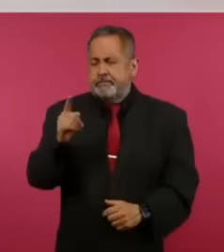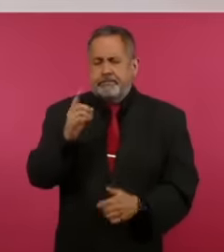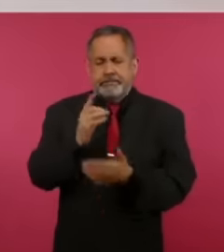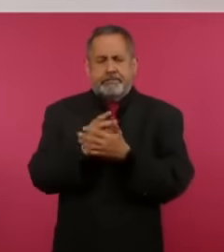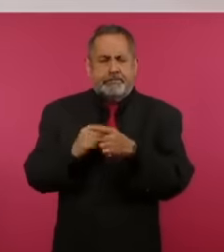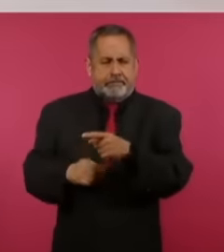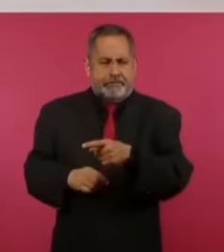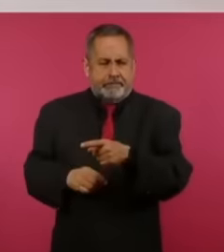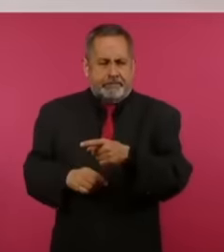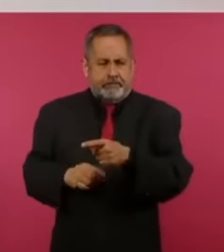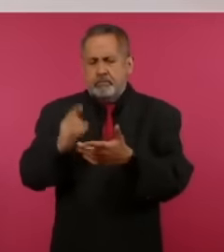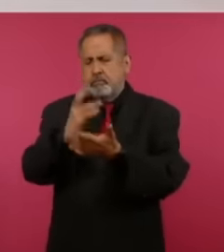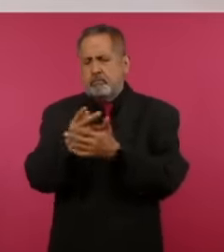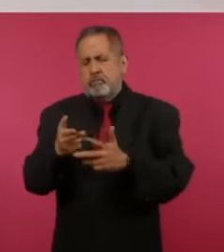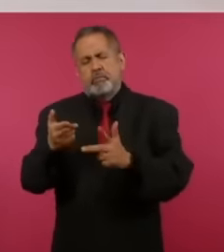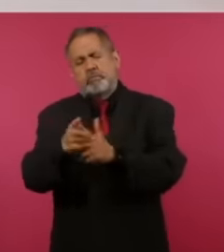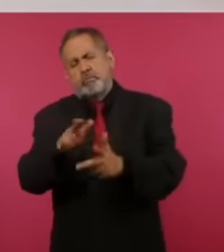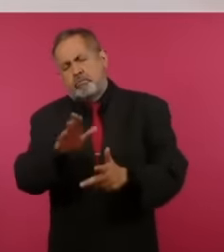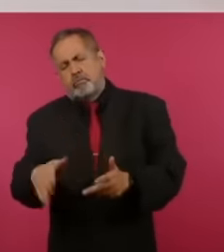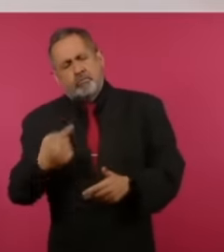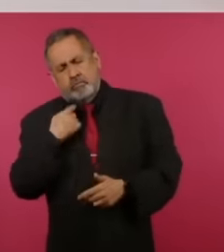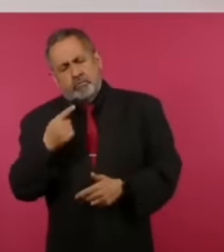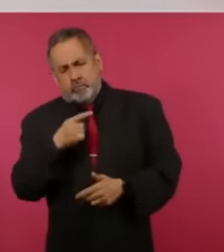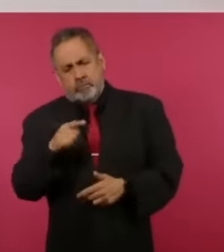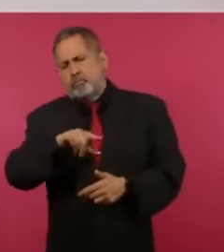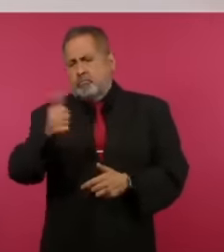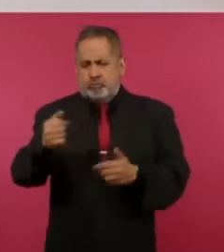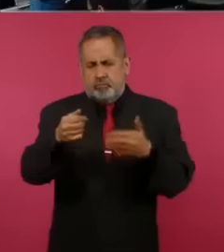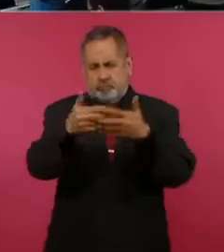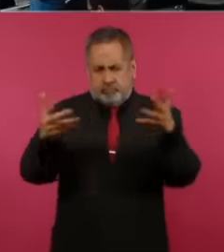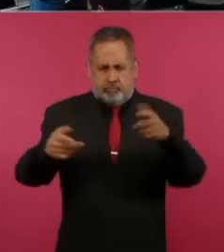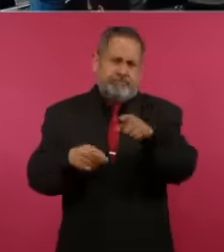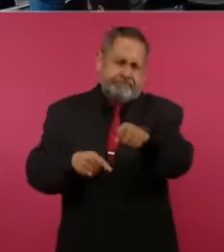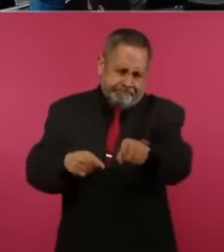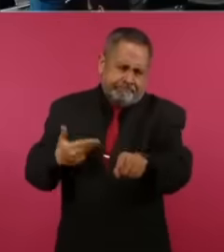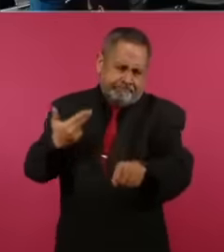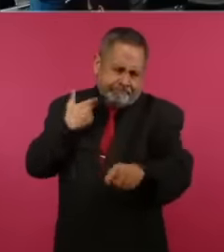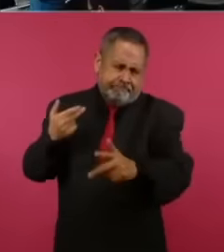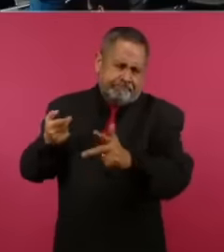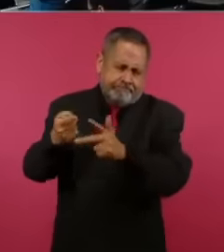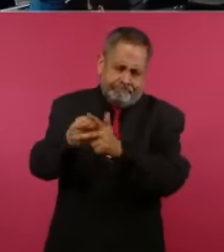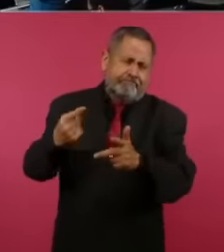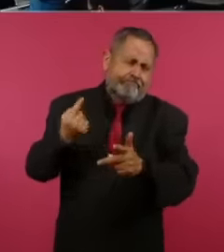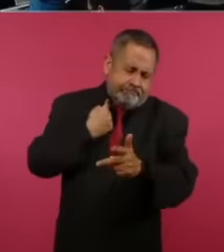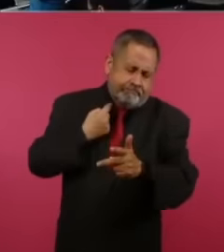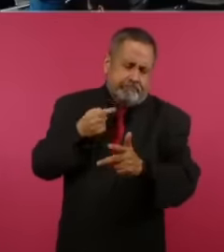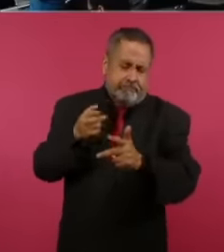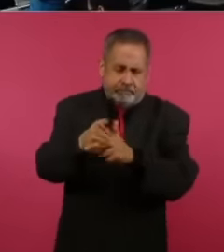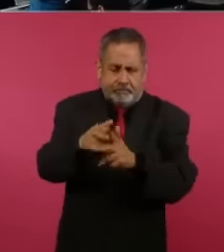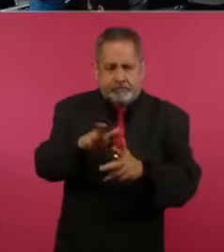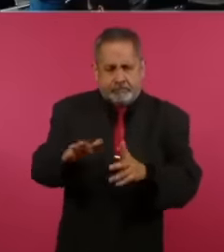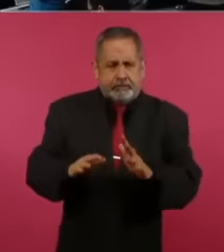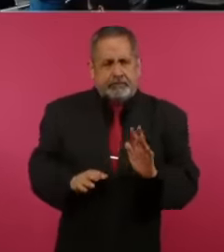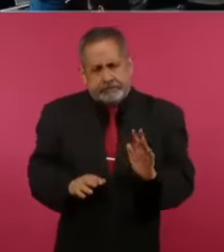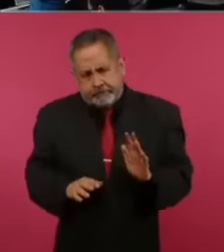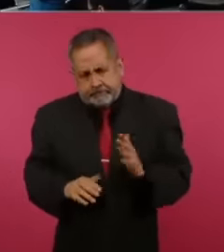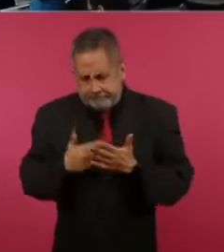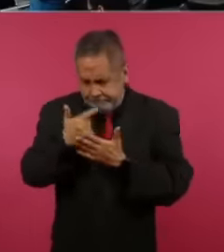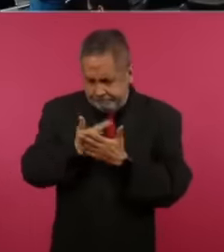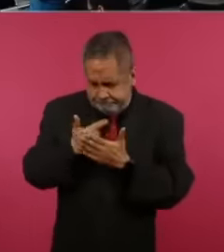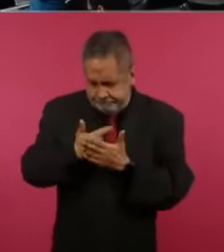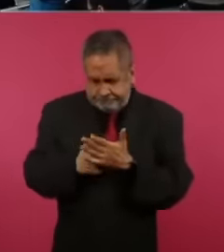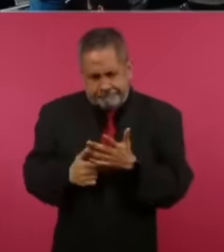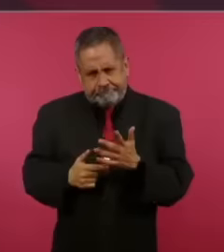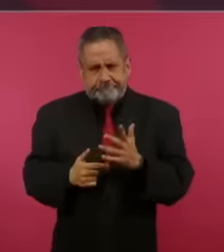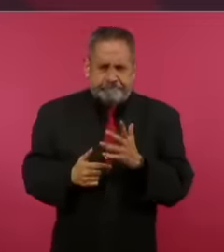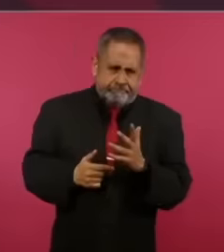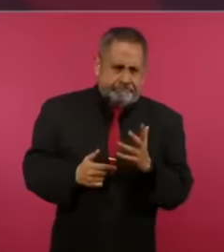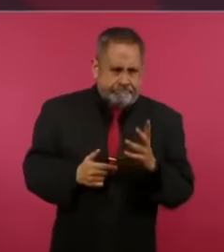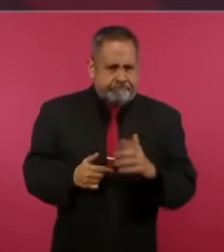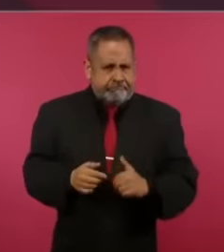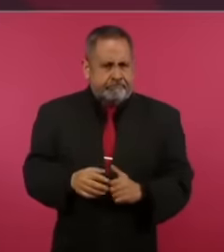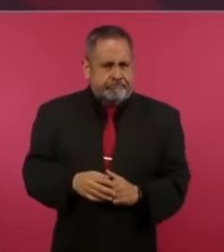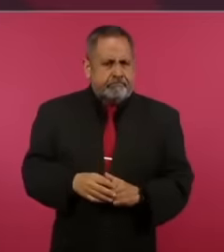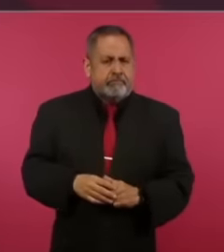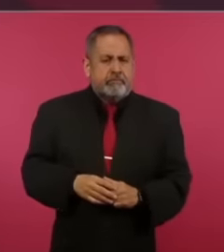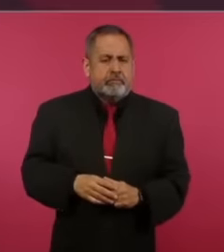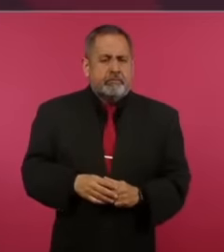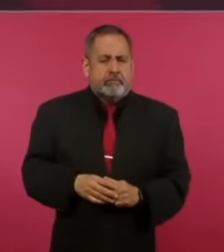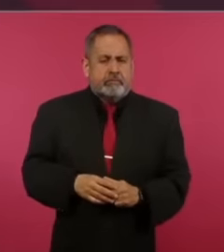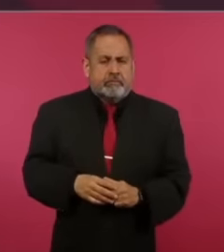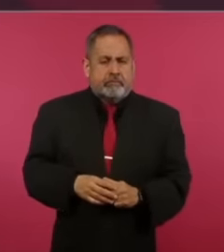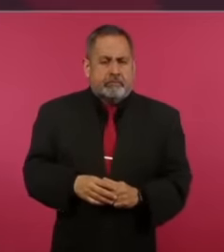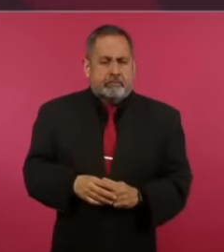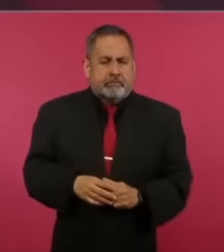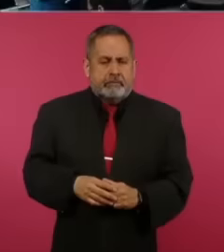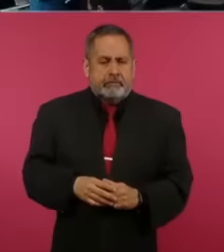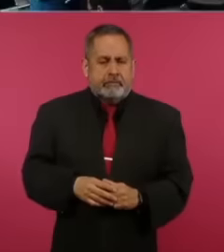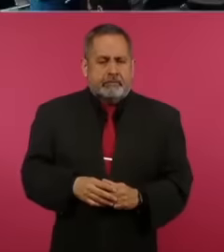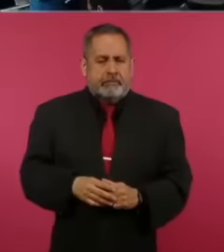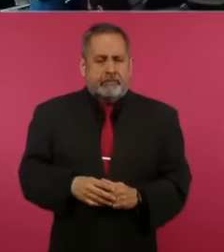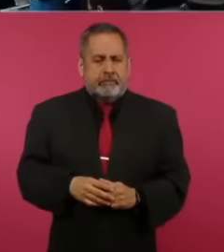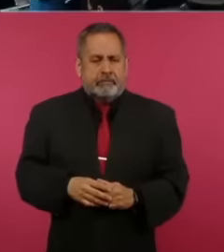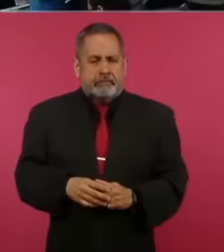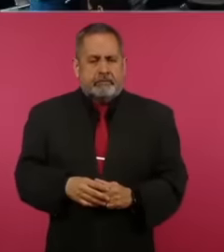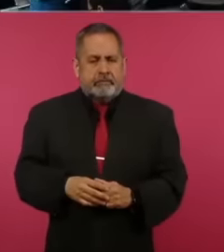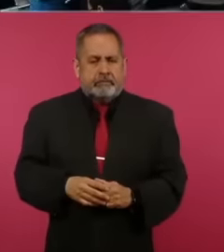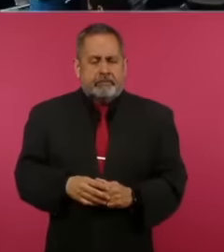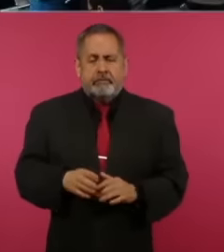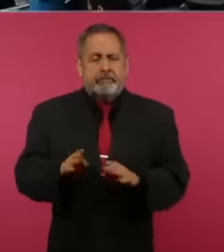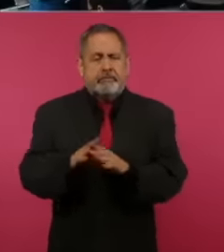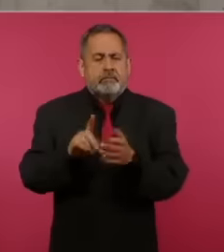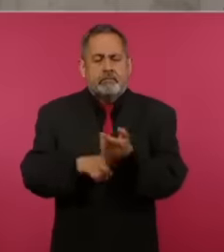murder thing because there are the accounts that we They do this starting from the number of homicides in